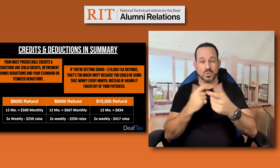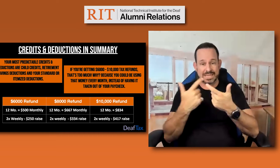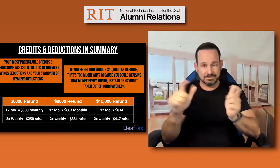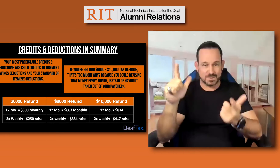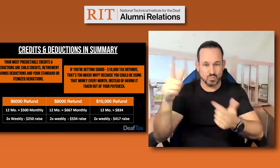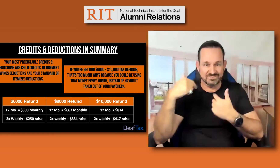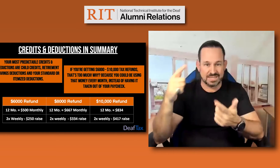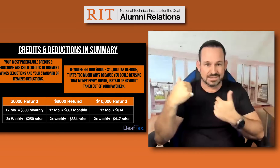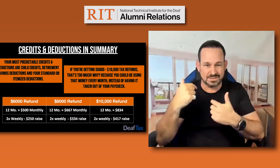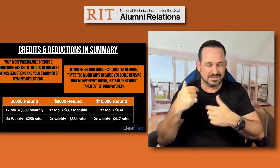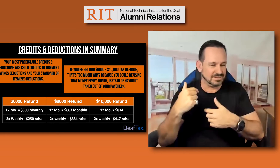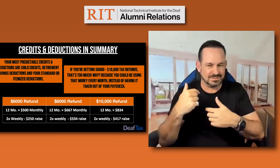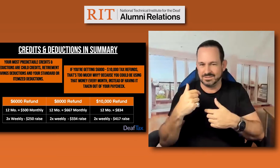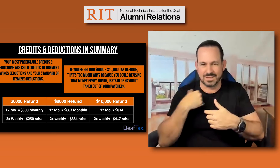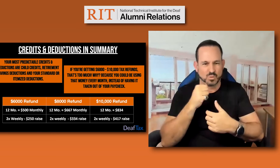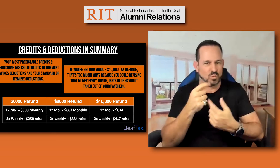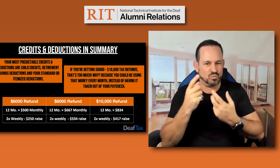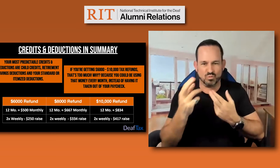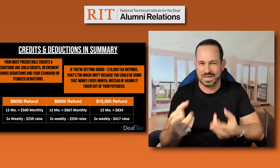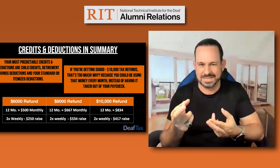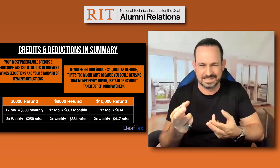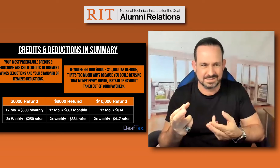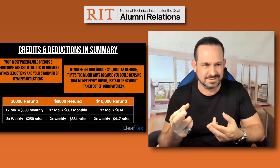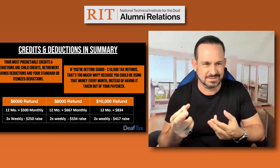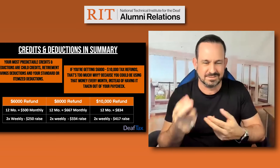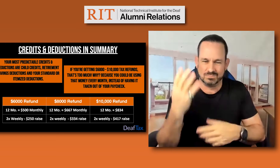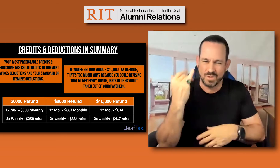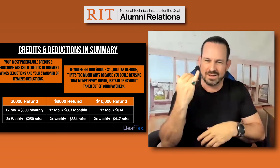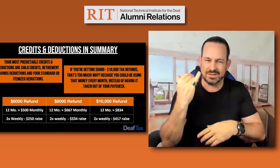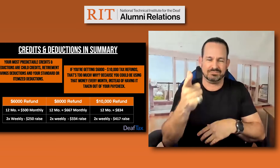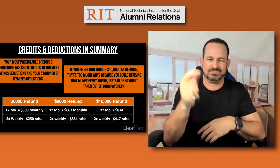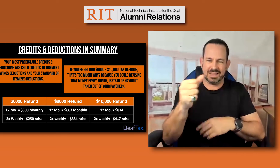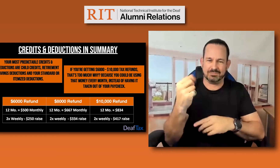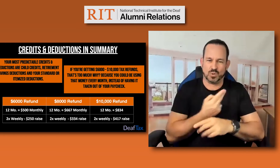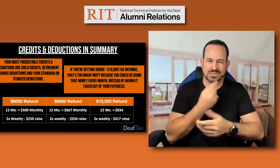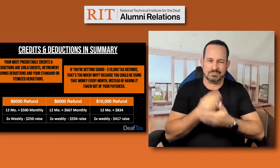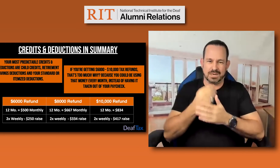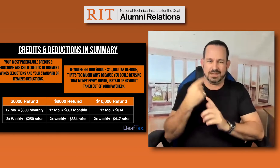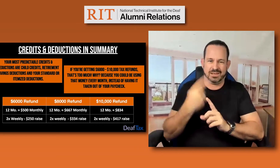I just want to summarize now the credits and deductions that we've gone over.